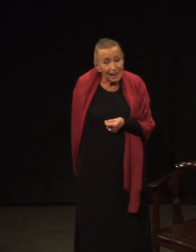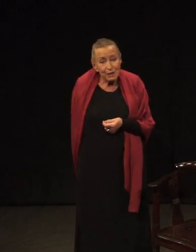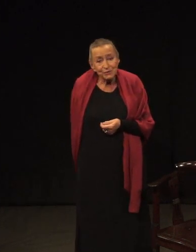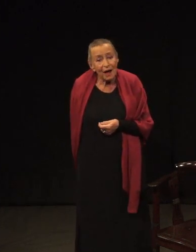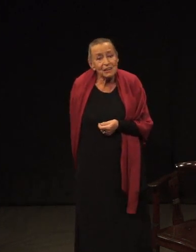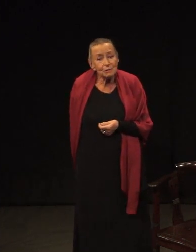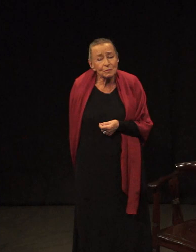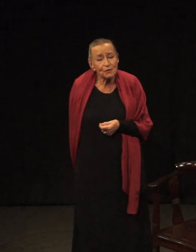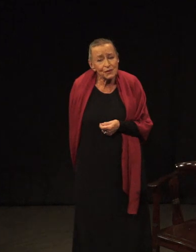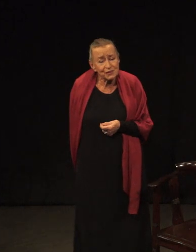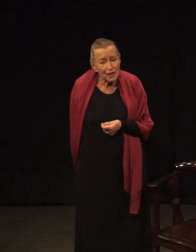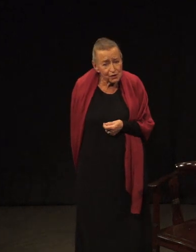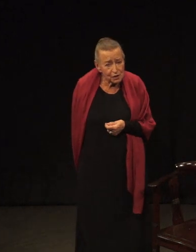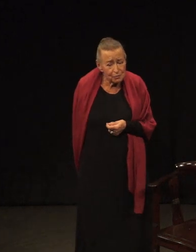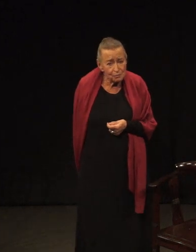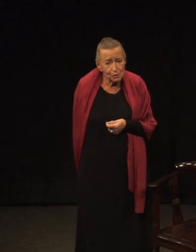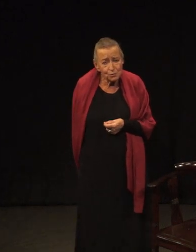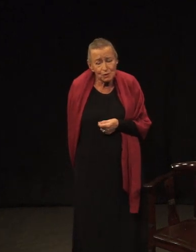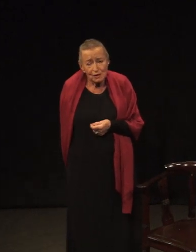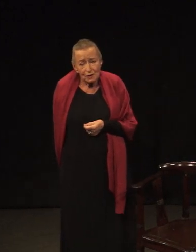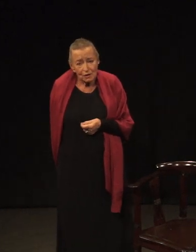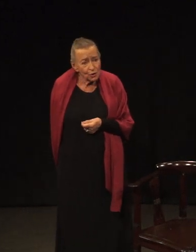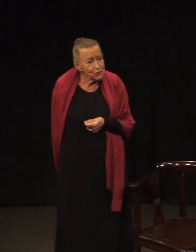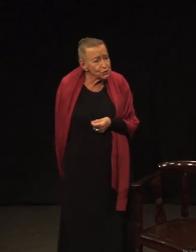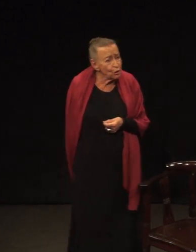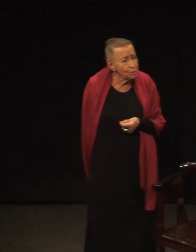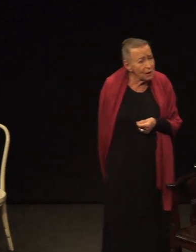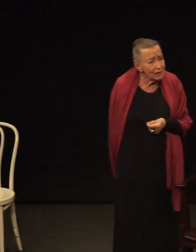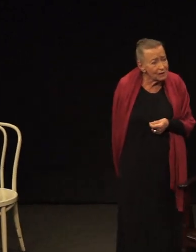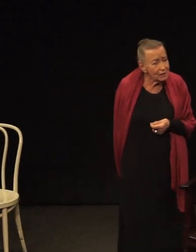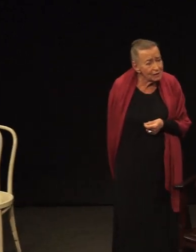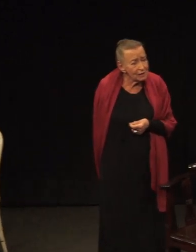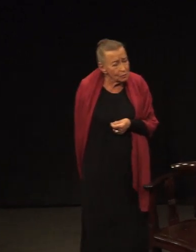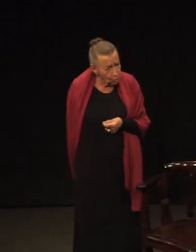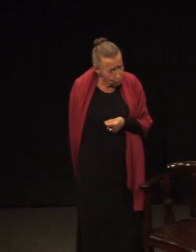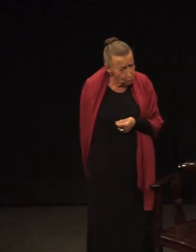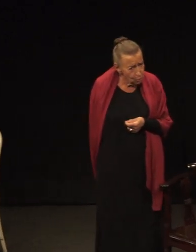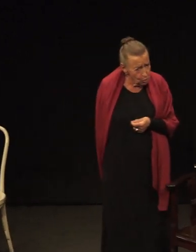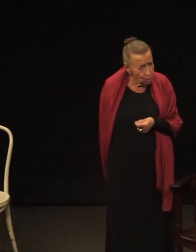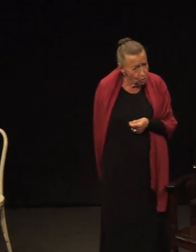Robak was such a secret go-between, some said.